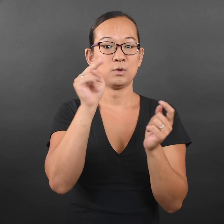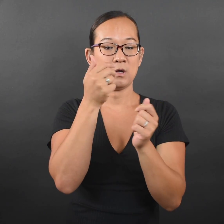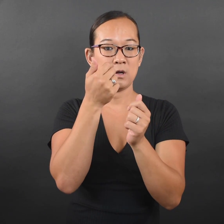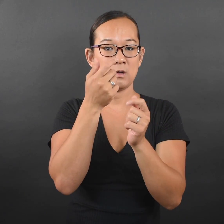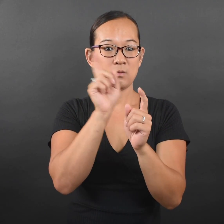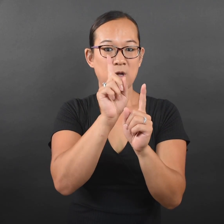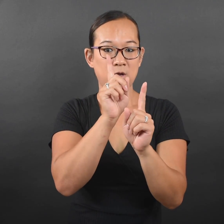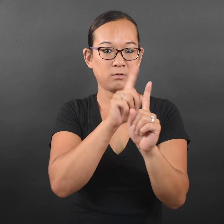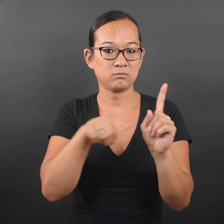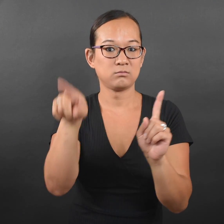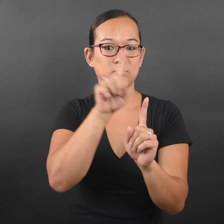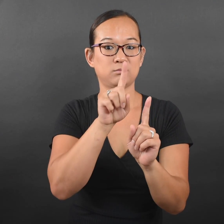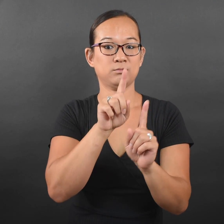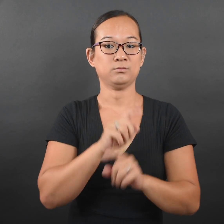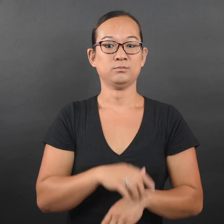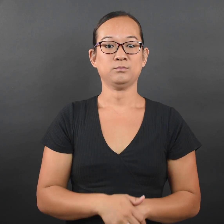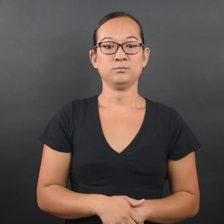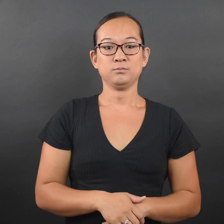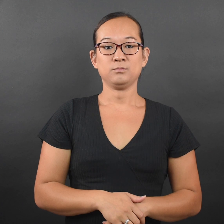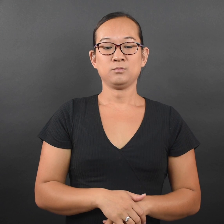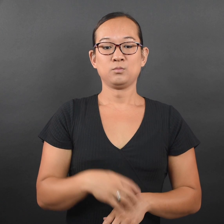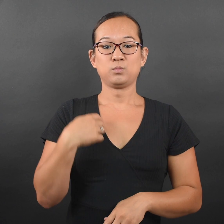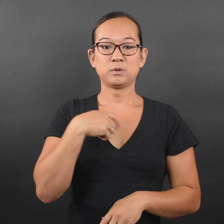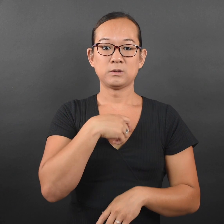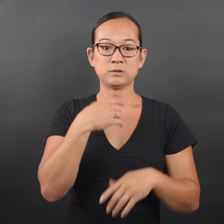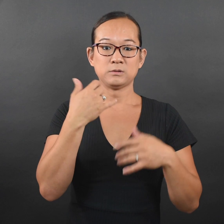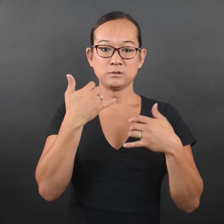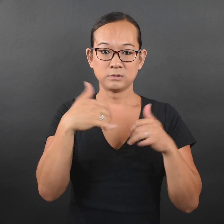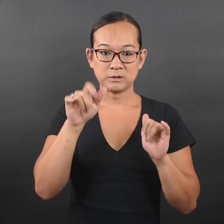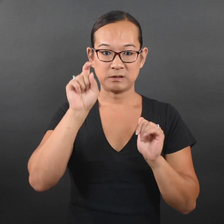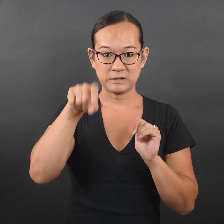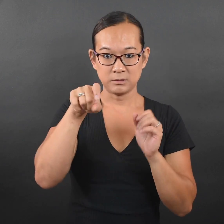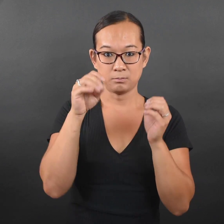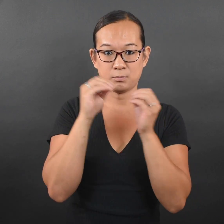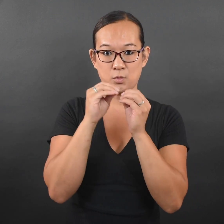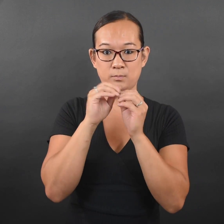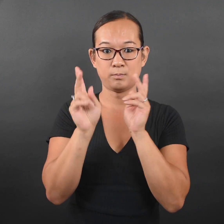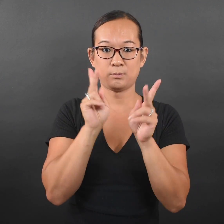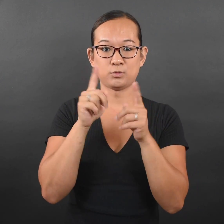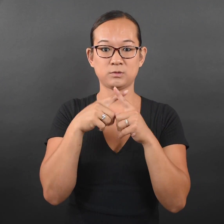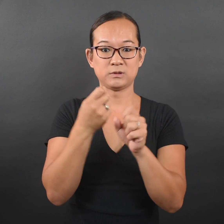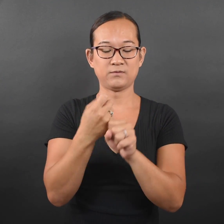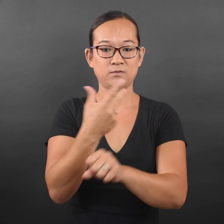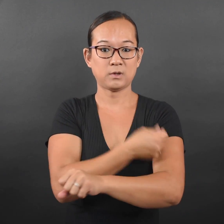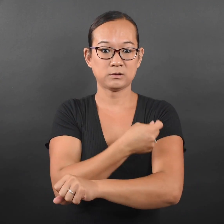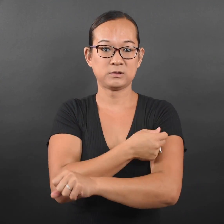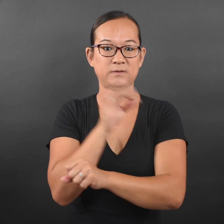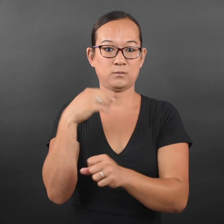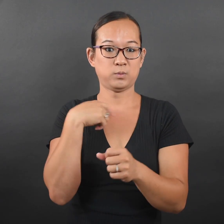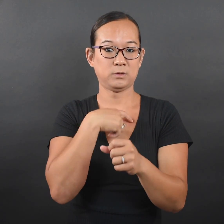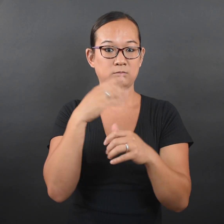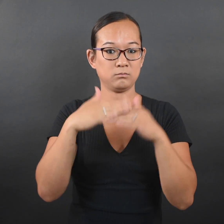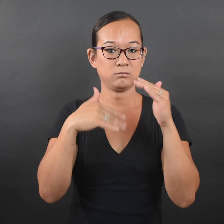Minnesotans where they are. We need even more people to be vaccinated if we are going to build